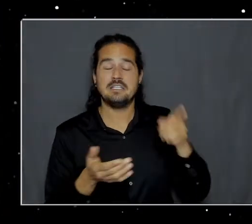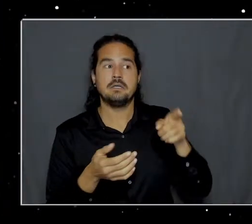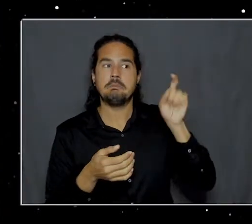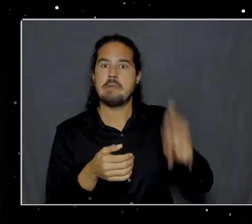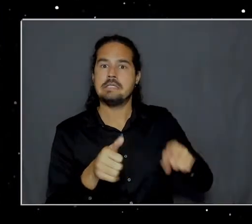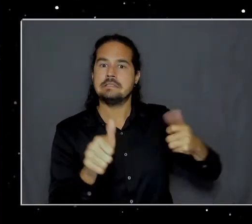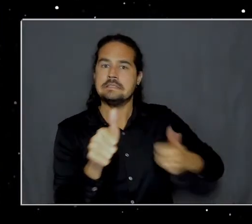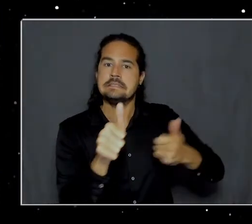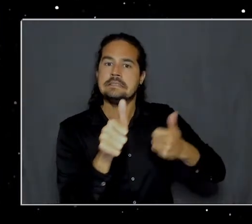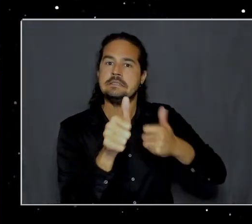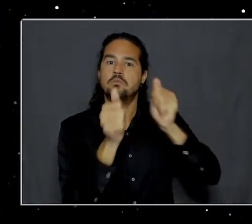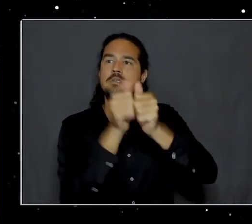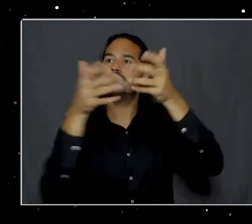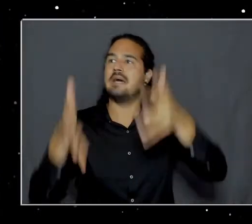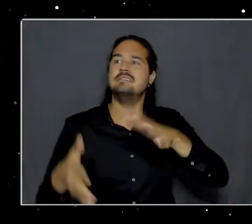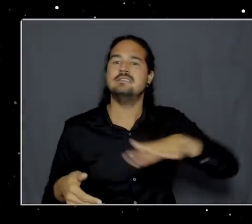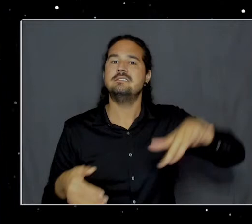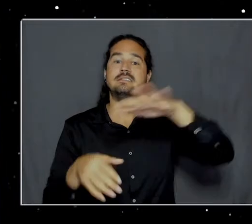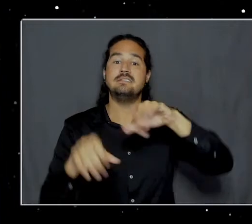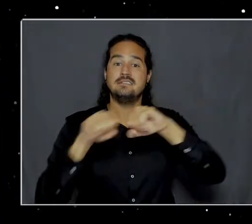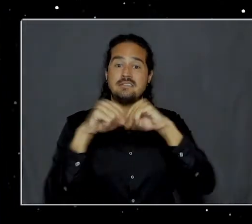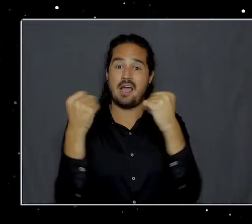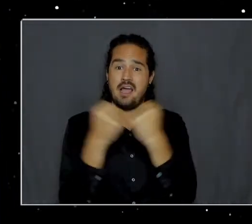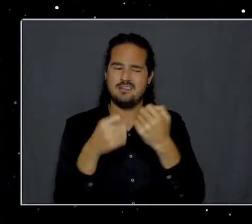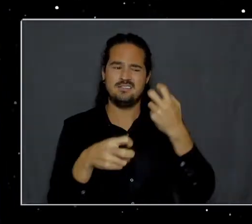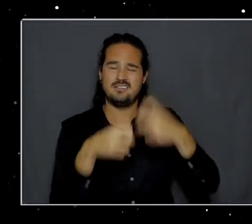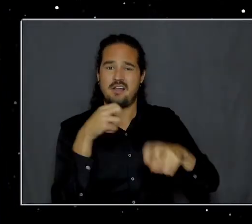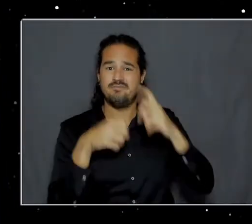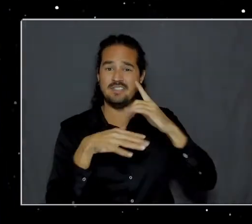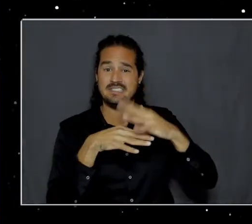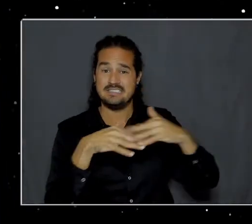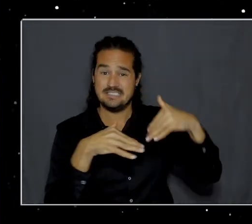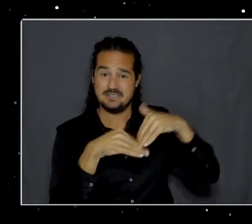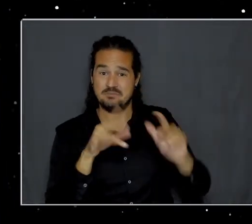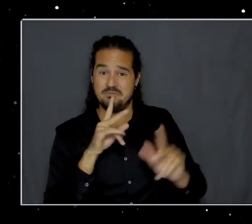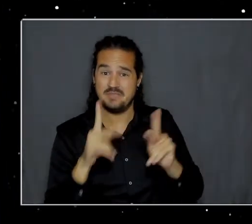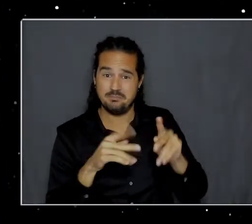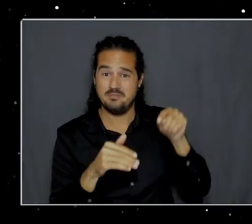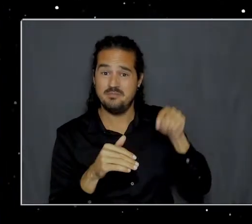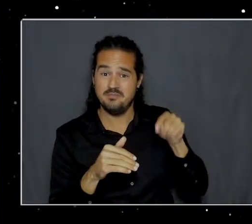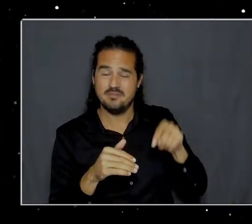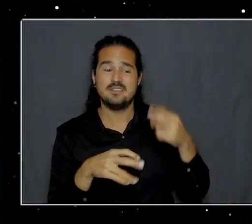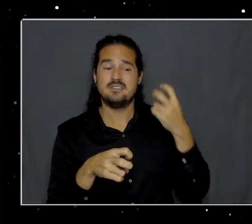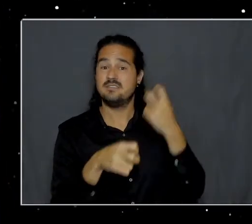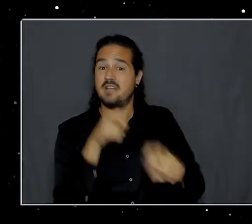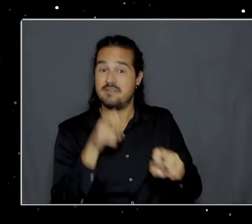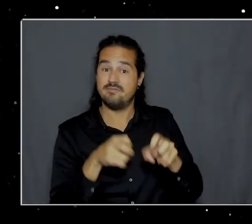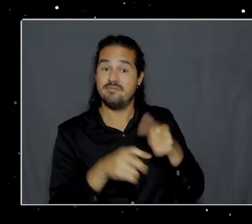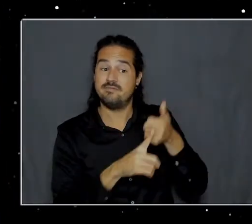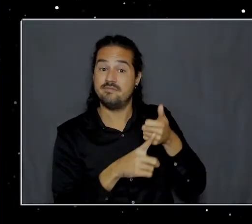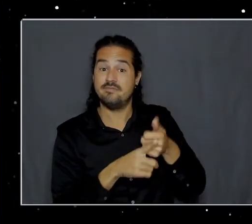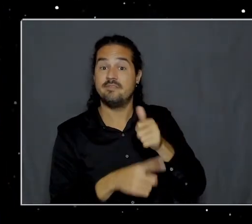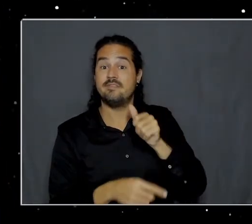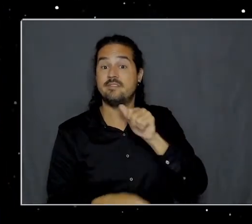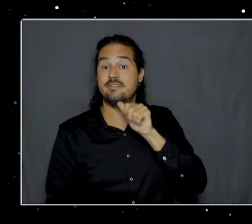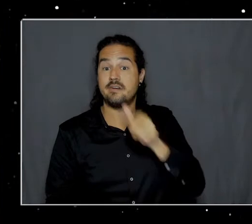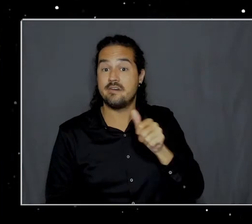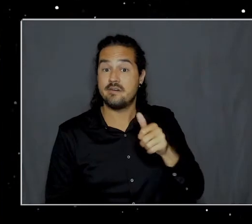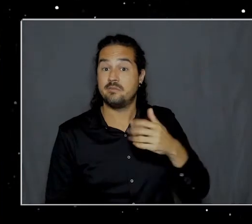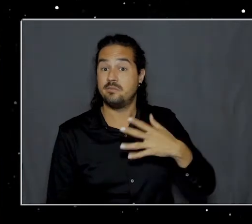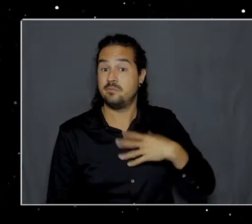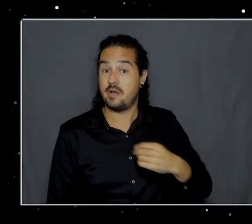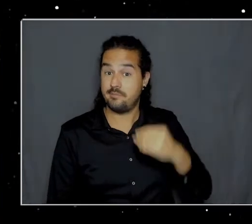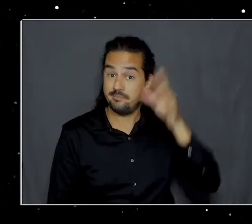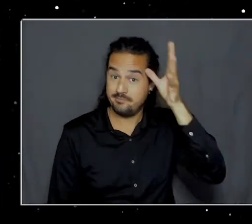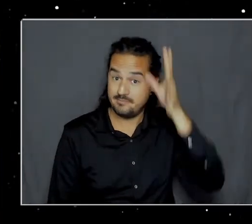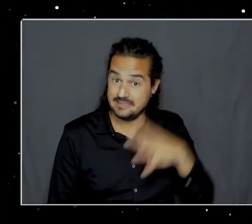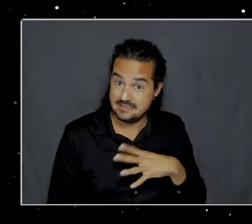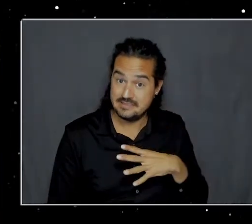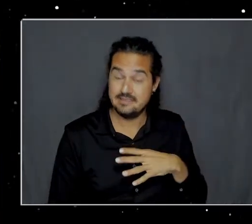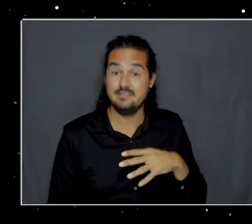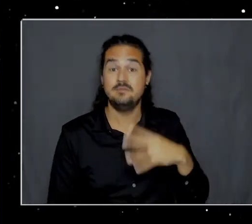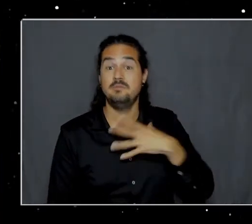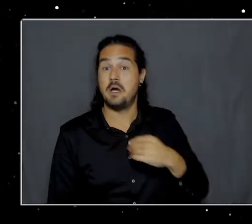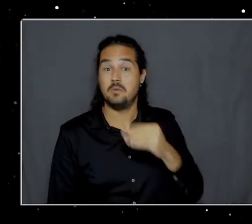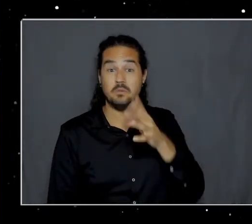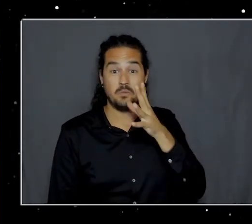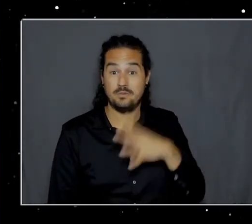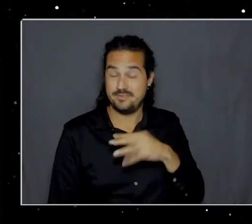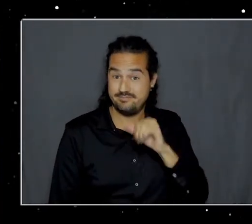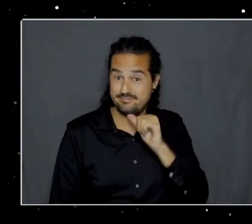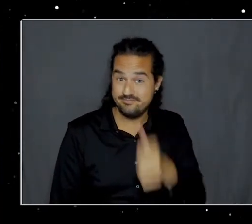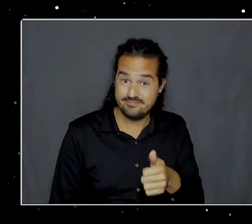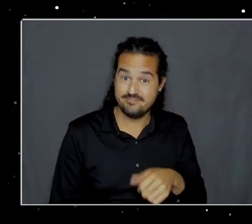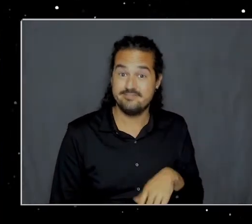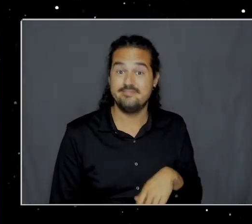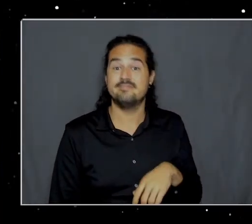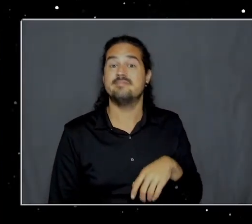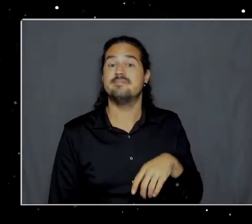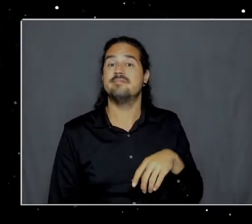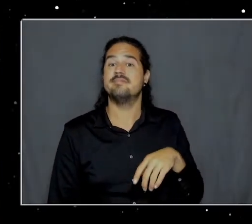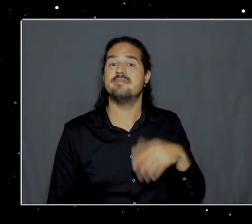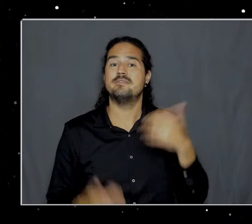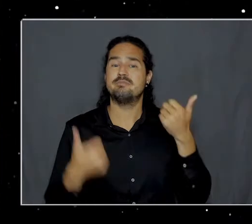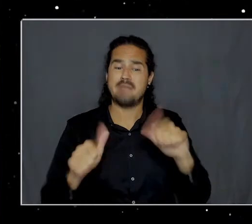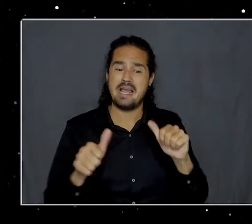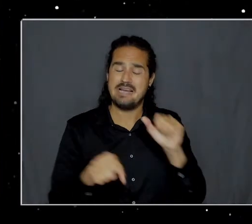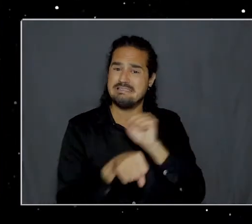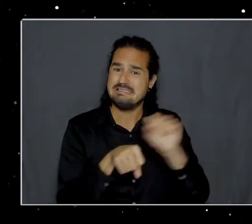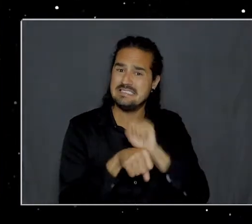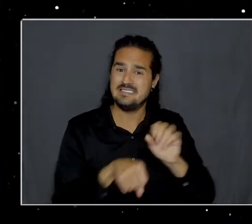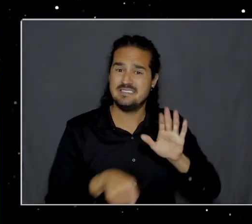AND IT'S AS HARD FOR THEM, IF